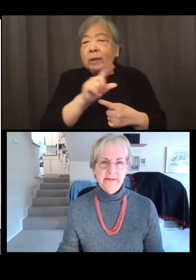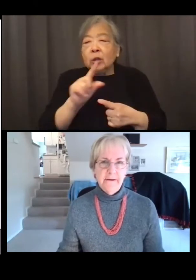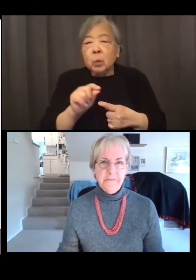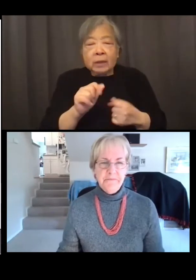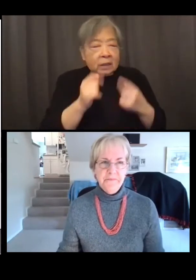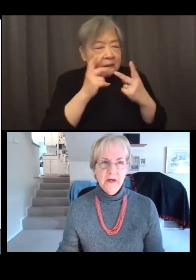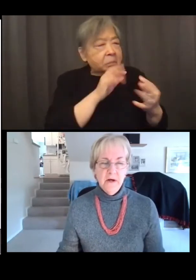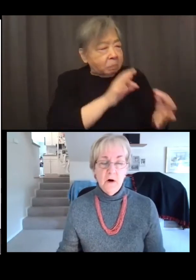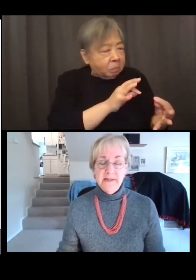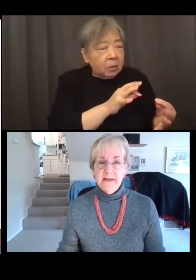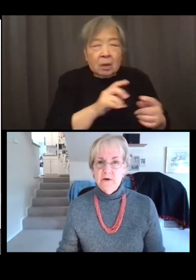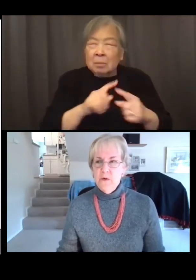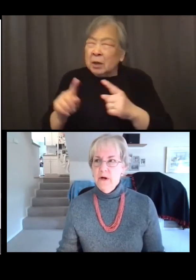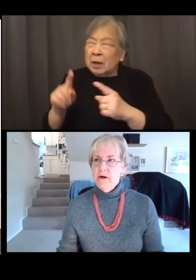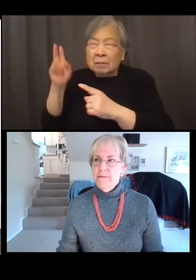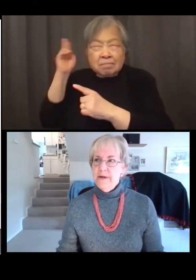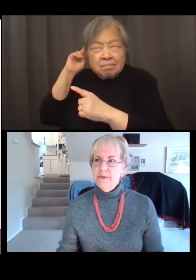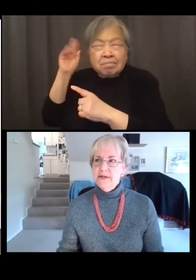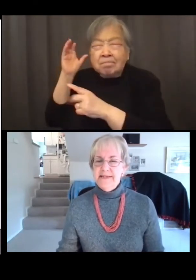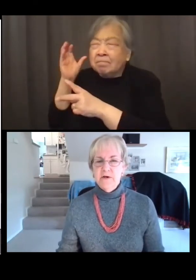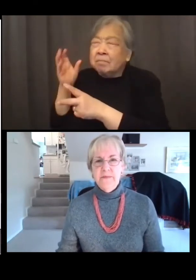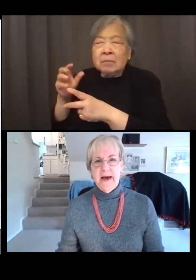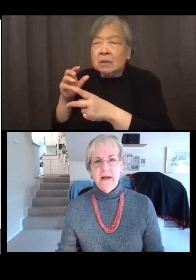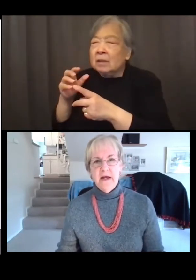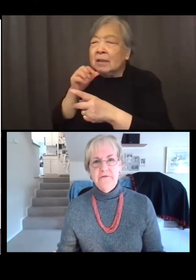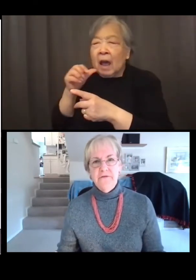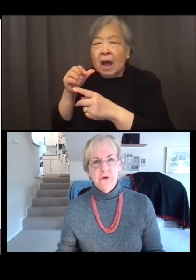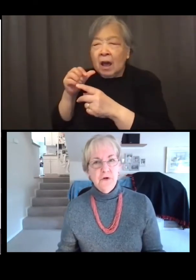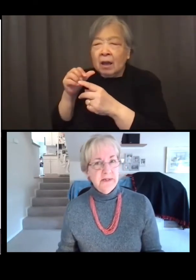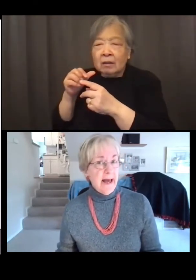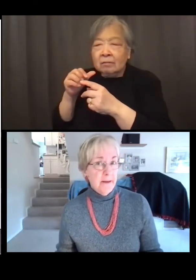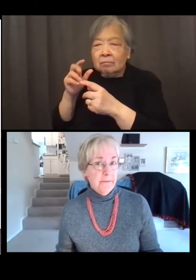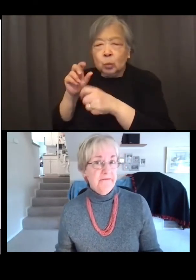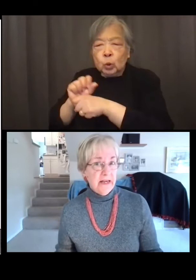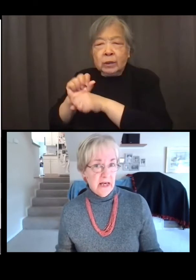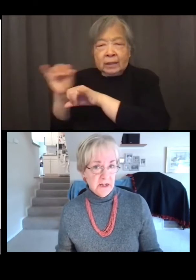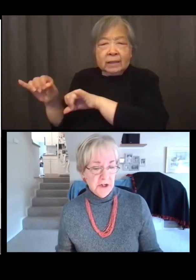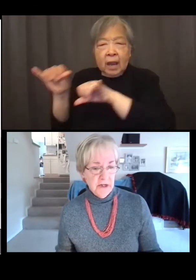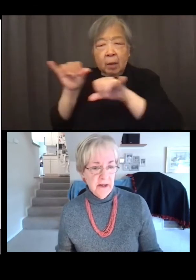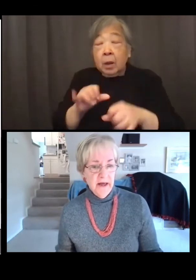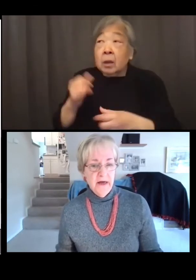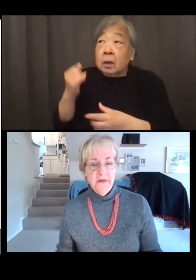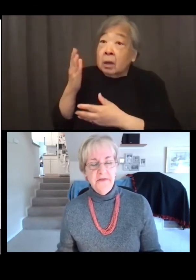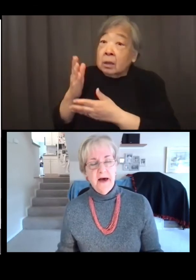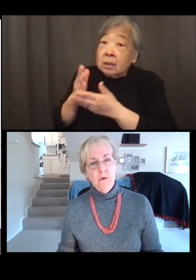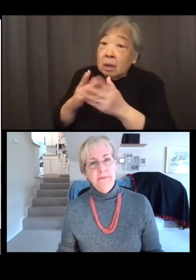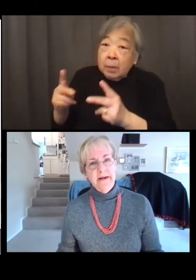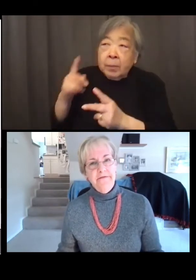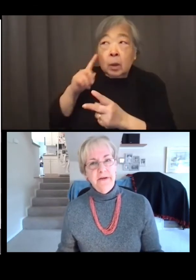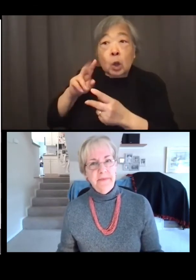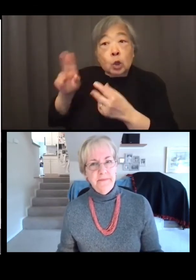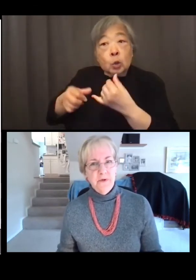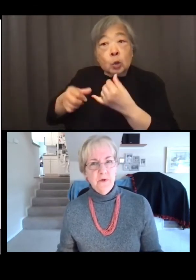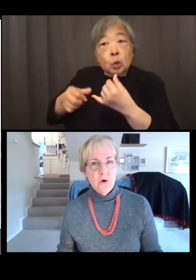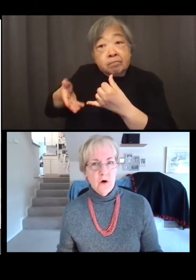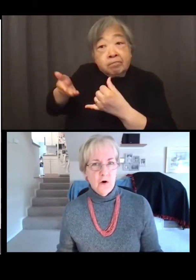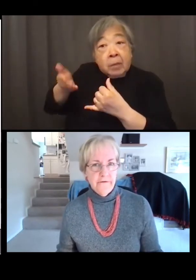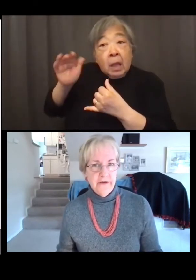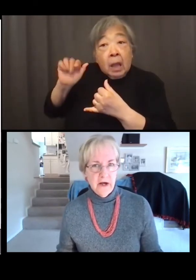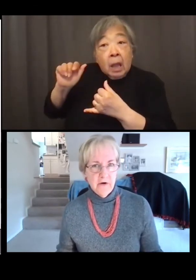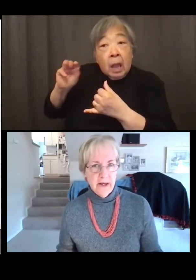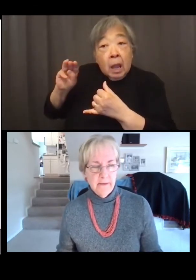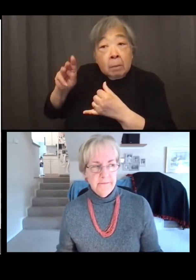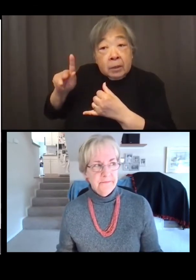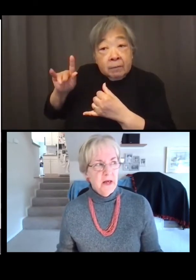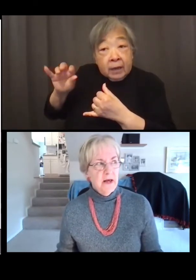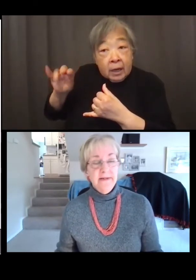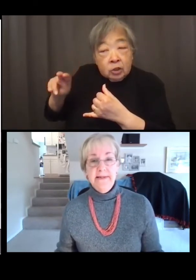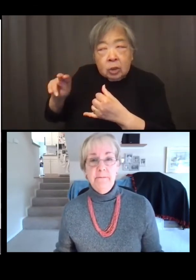Also, people assume if you use amplification That will benefit people who are hard of hearing